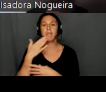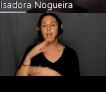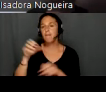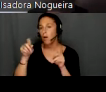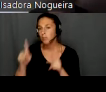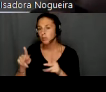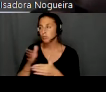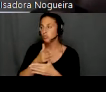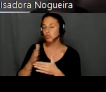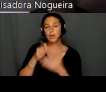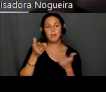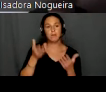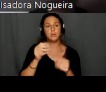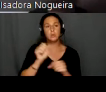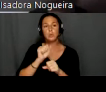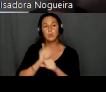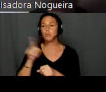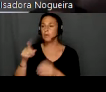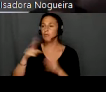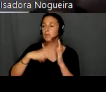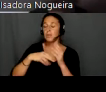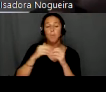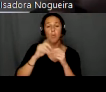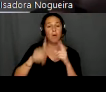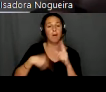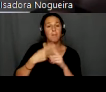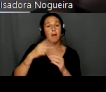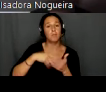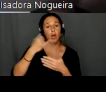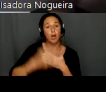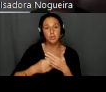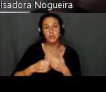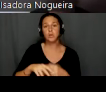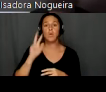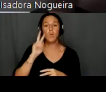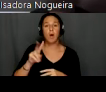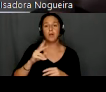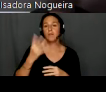you can read more about our project and watch the four other wildfire and smoke